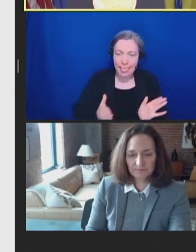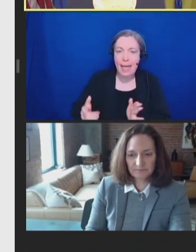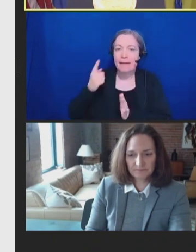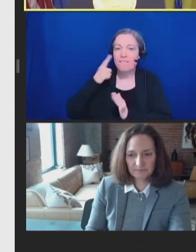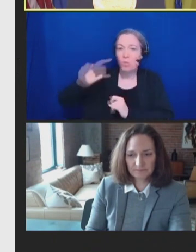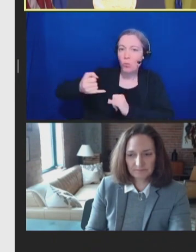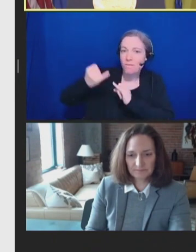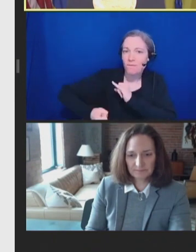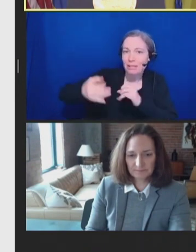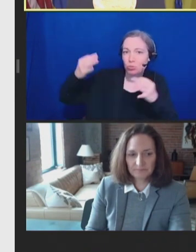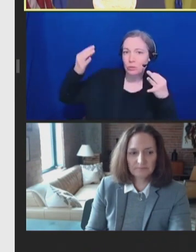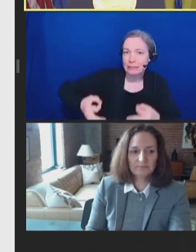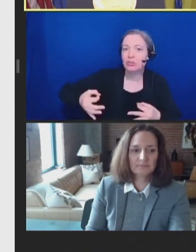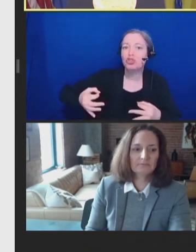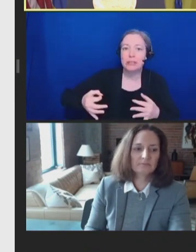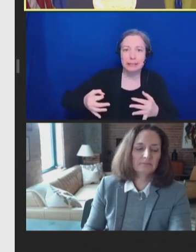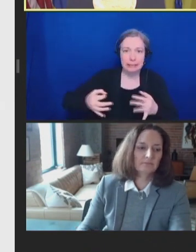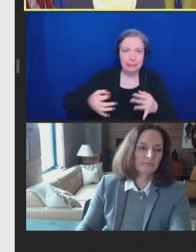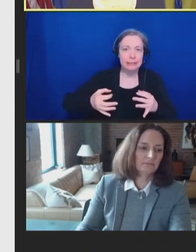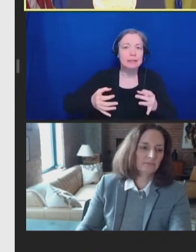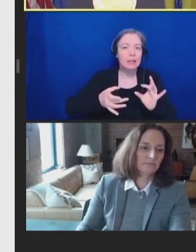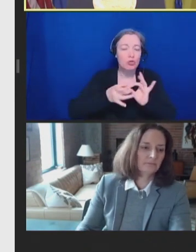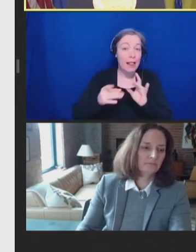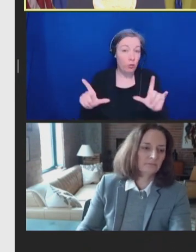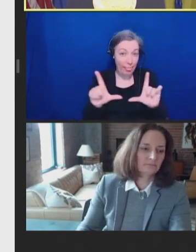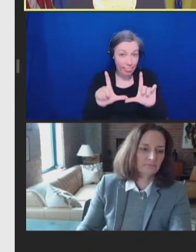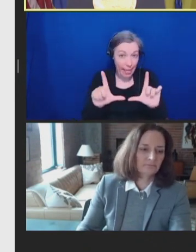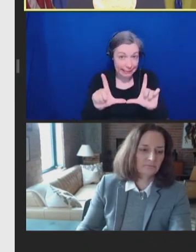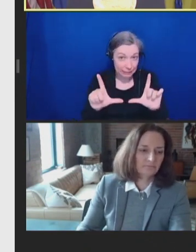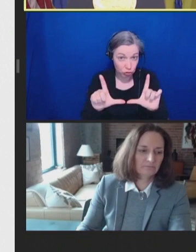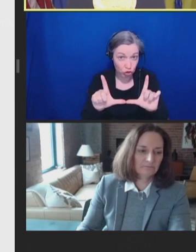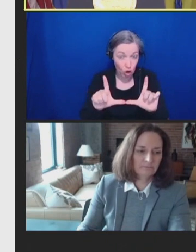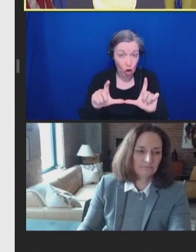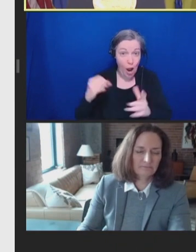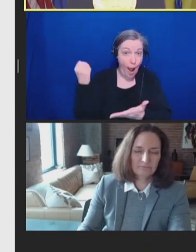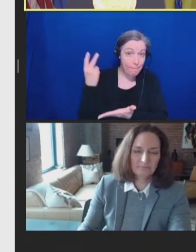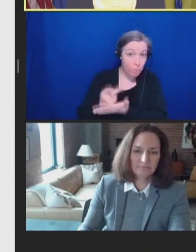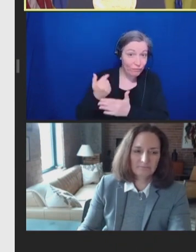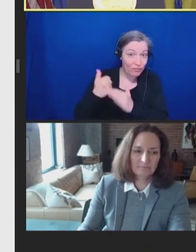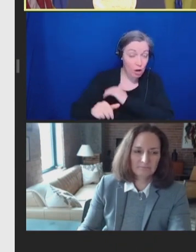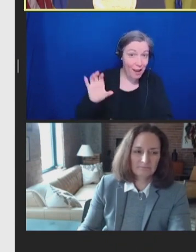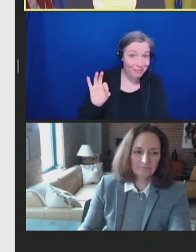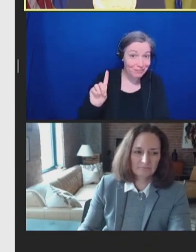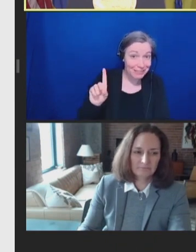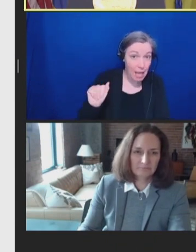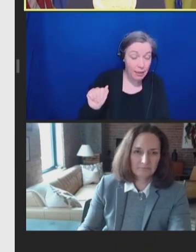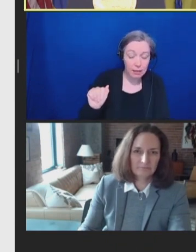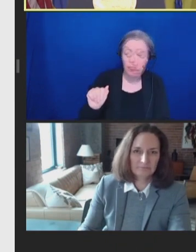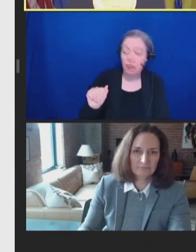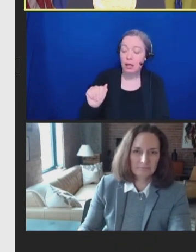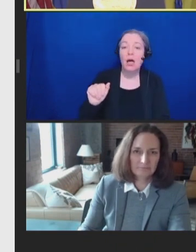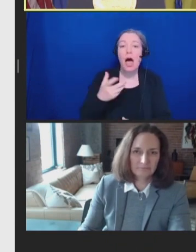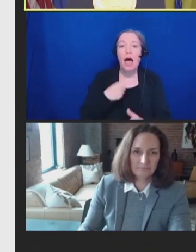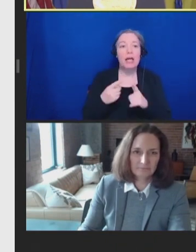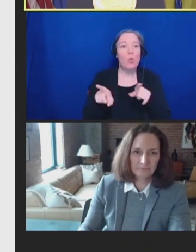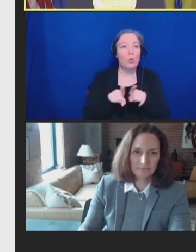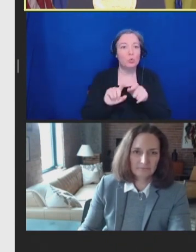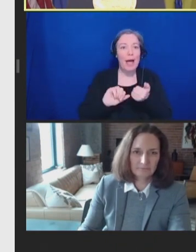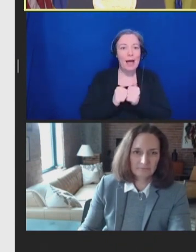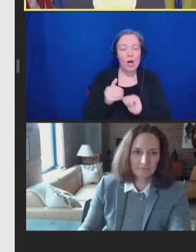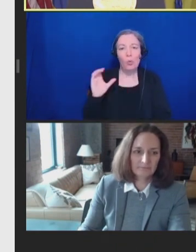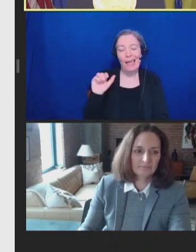come out related to licensure by the FDA and then how ACIP will make recommendations after this.